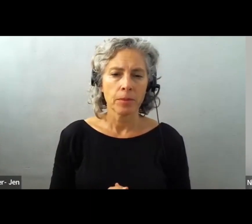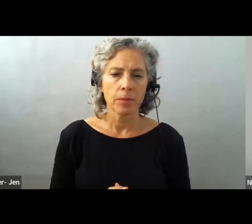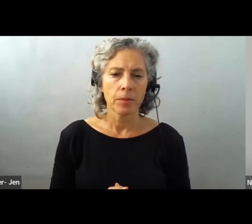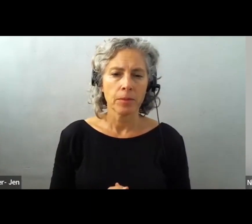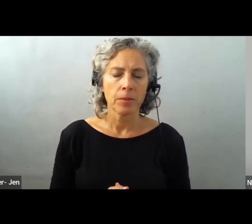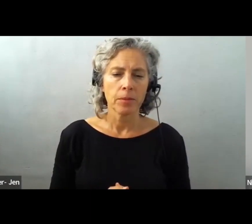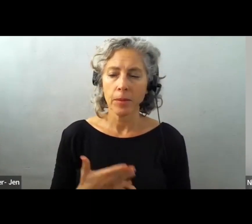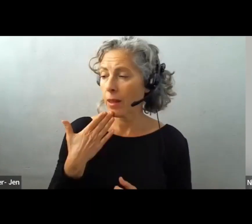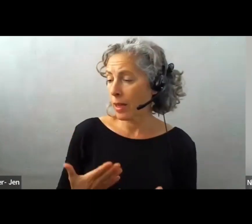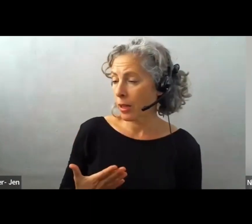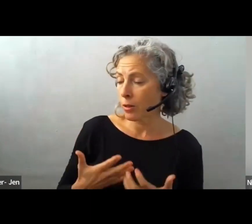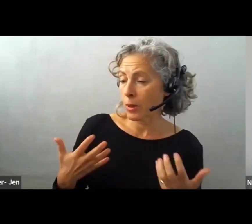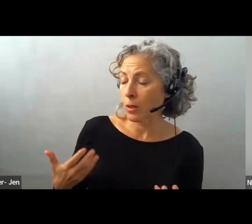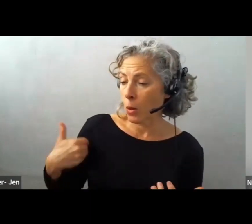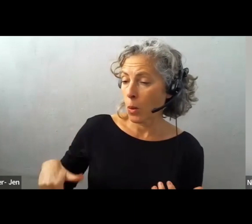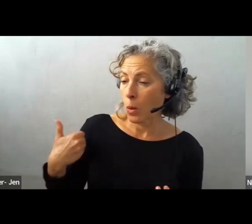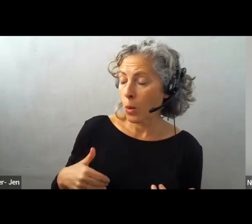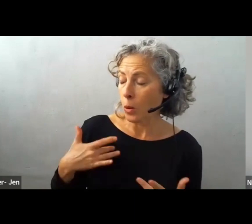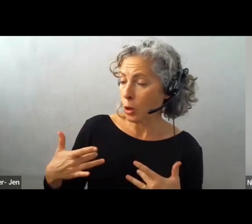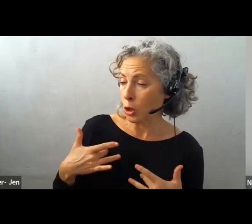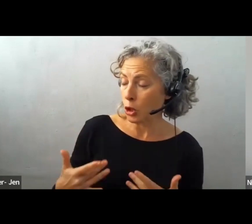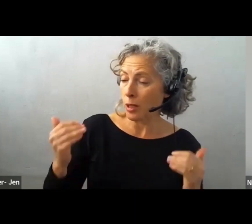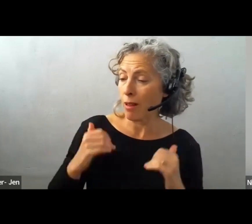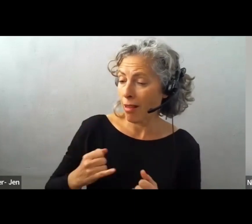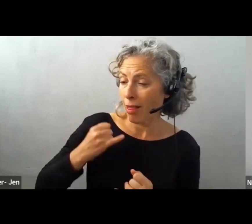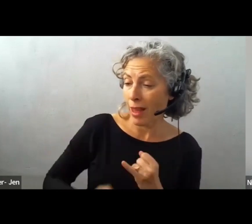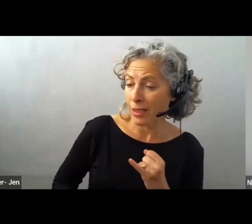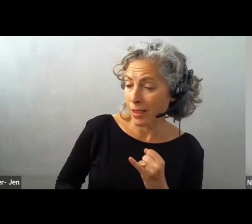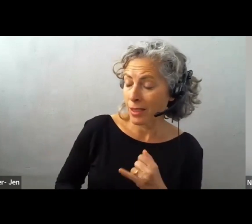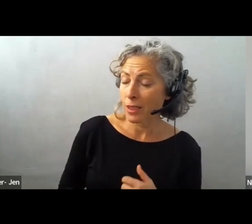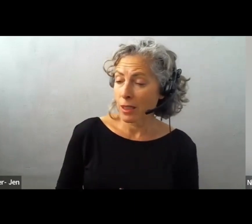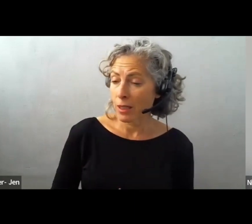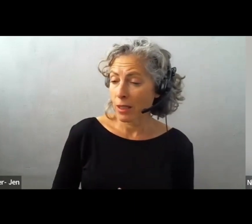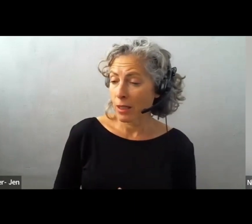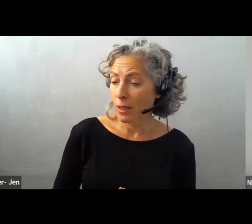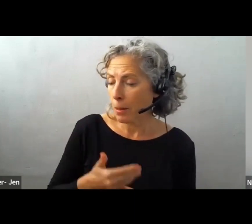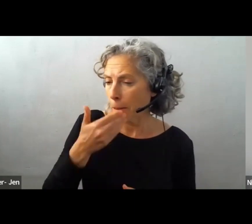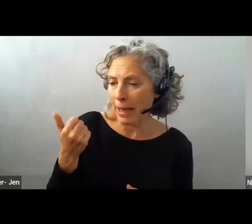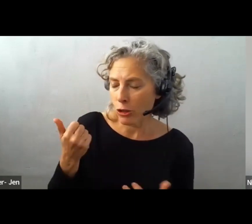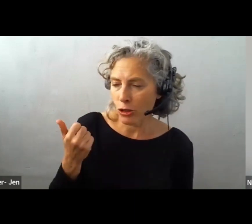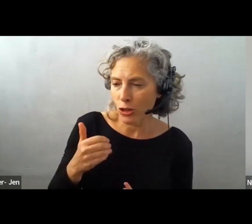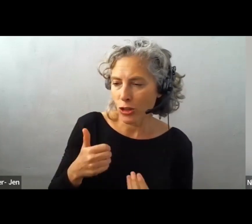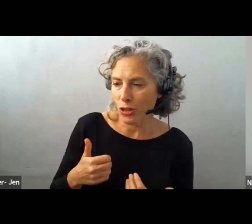Alixe Bonardi: Thank you. So those were your concerns. And finally, what was better about your life when we had Make pen